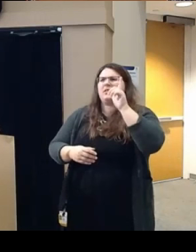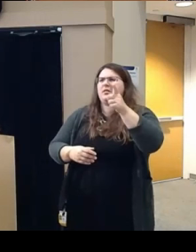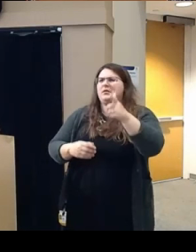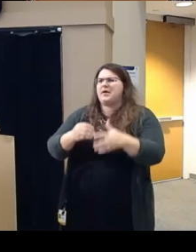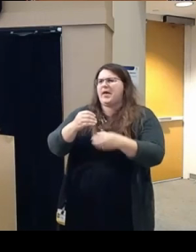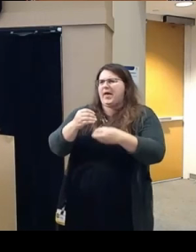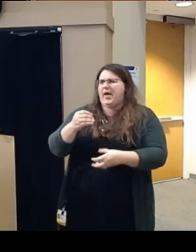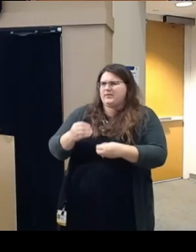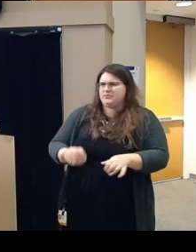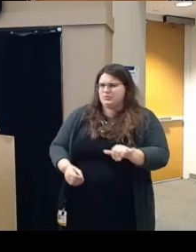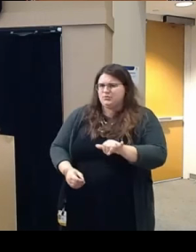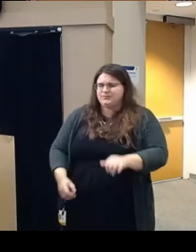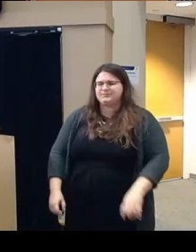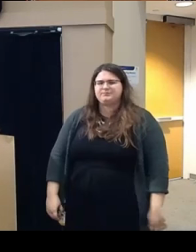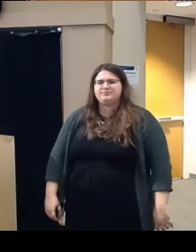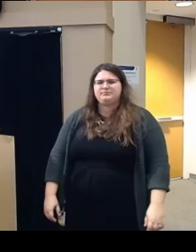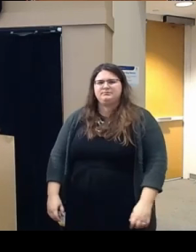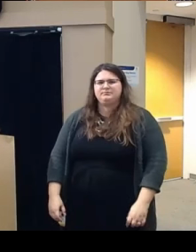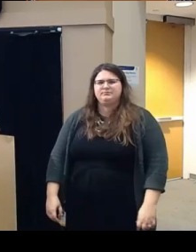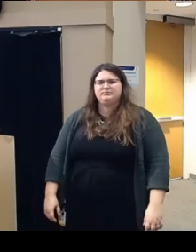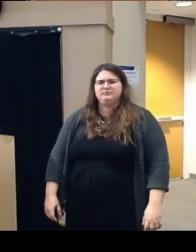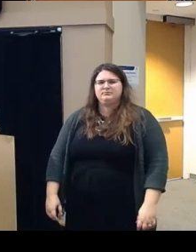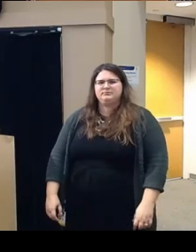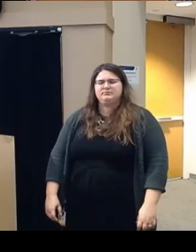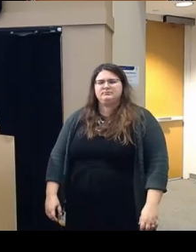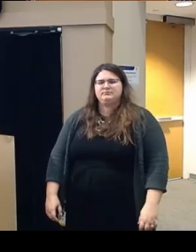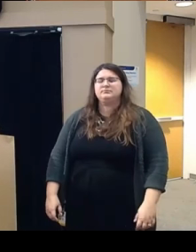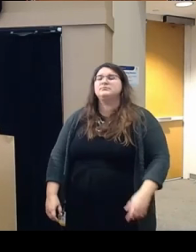and some of this some of these components of the dashboard might be some that if you use dashboards